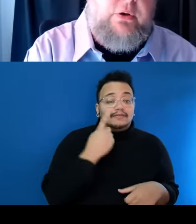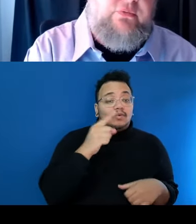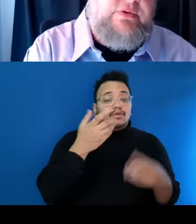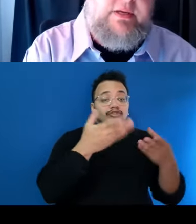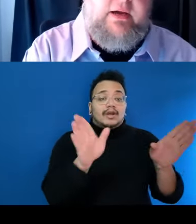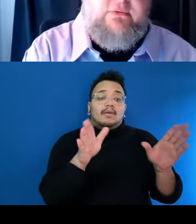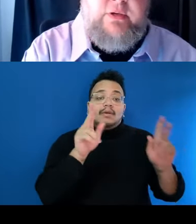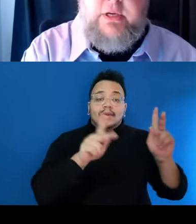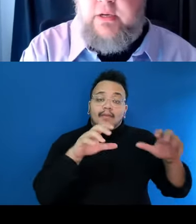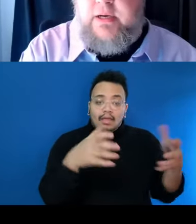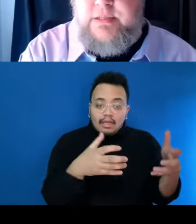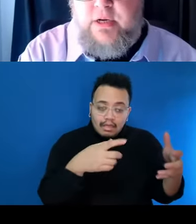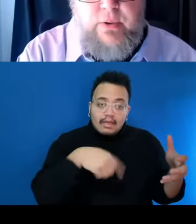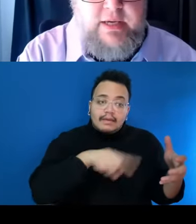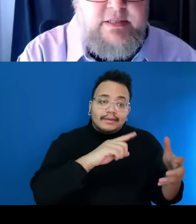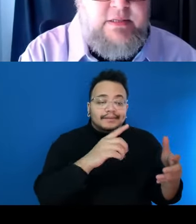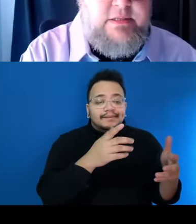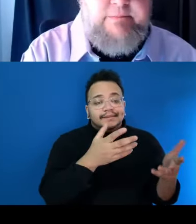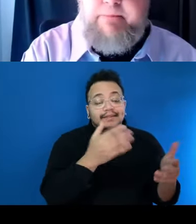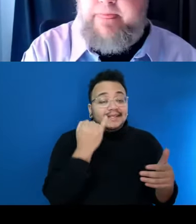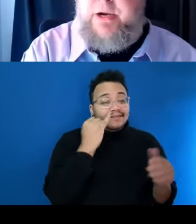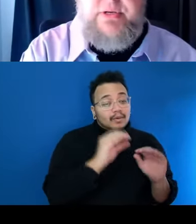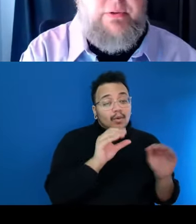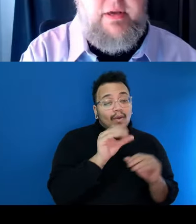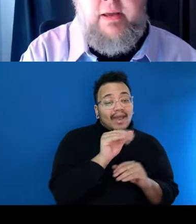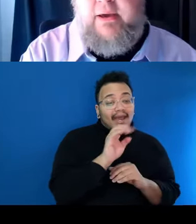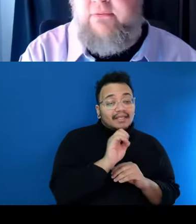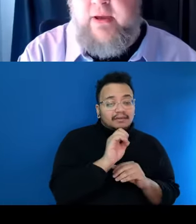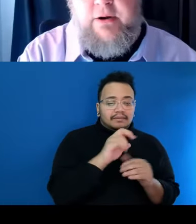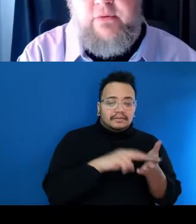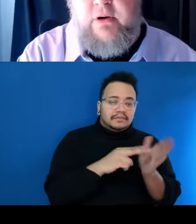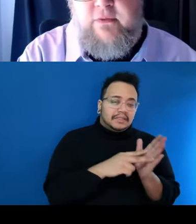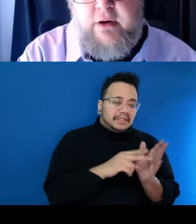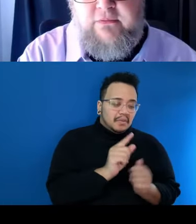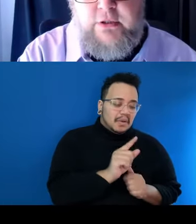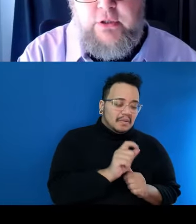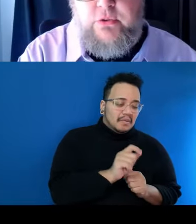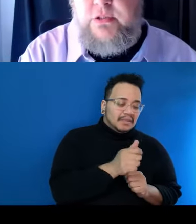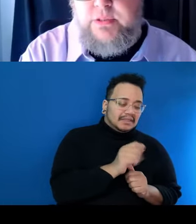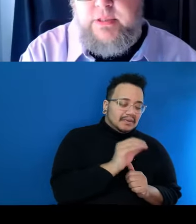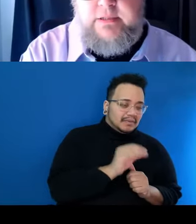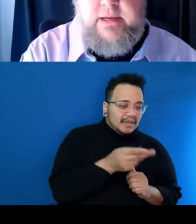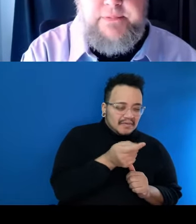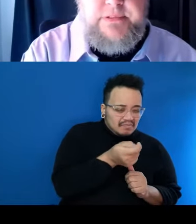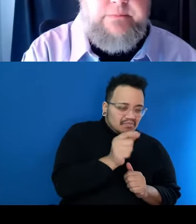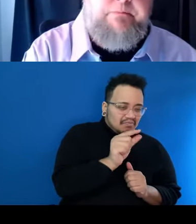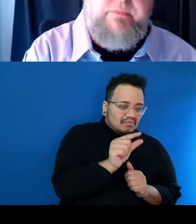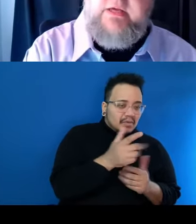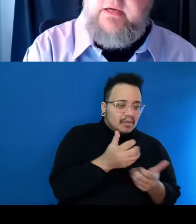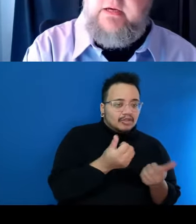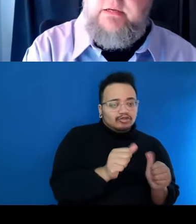So, folks that have zero ACEs, are generally gonna have very, very, very few suicide attempts.